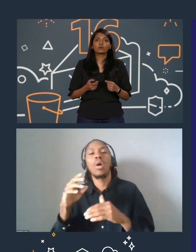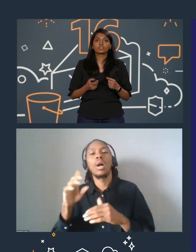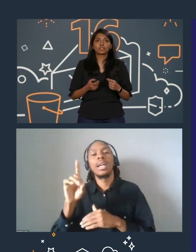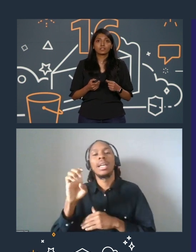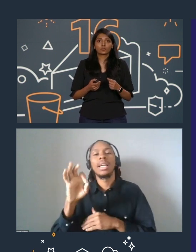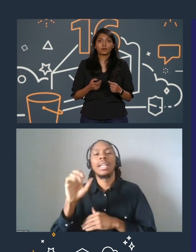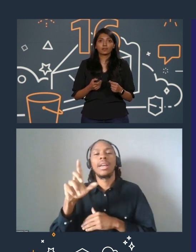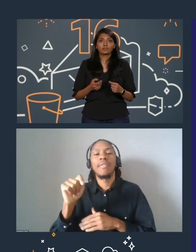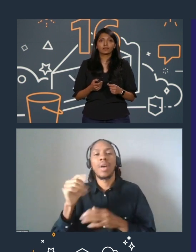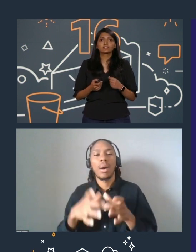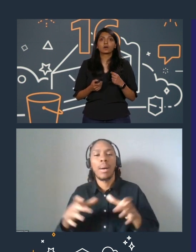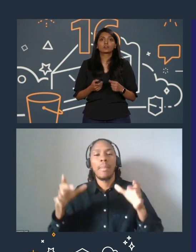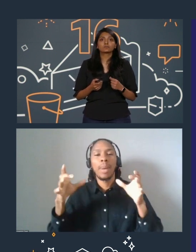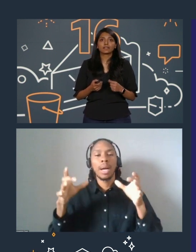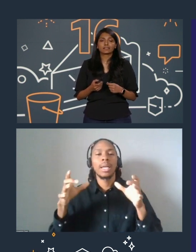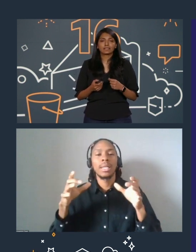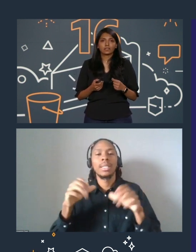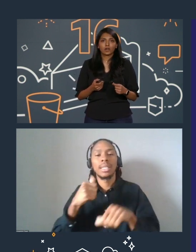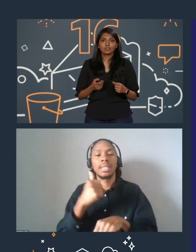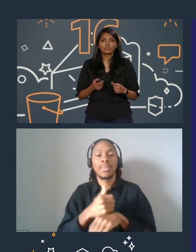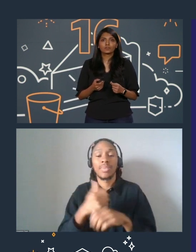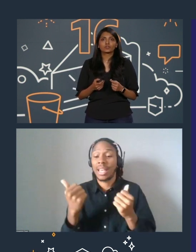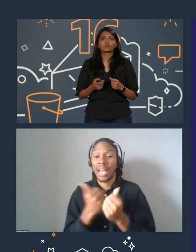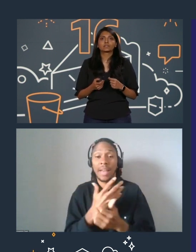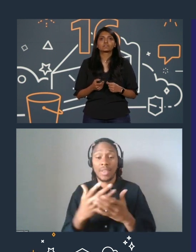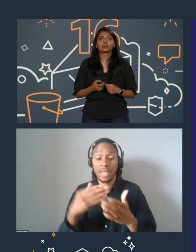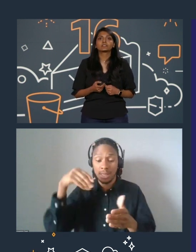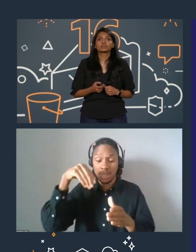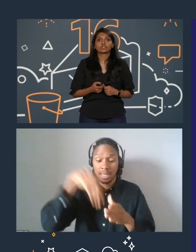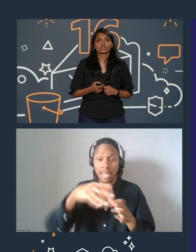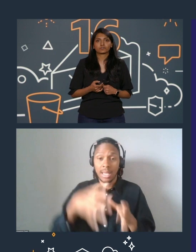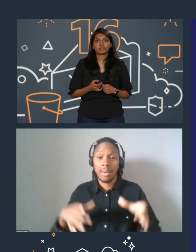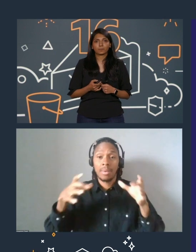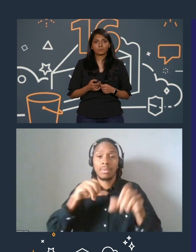object in your bucket is automatically locked for your specified duration of time.